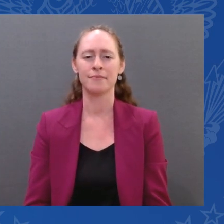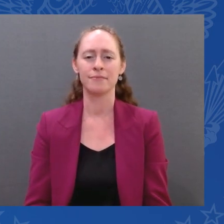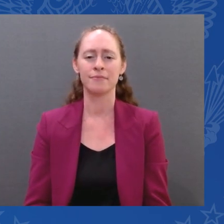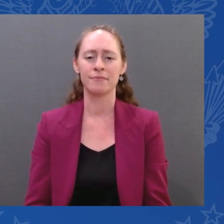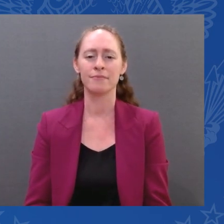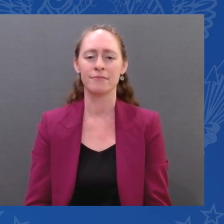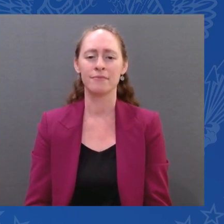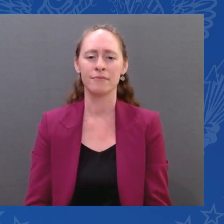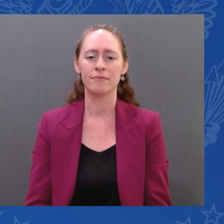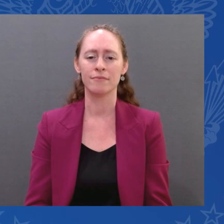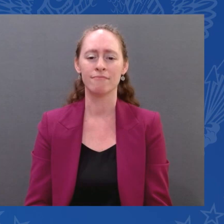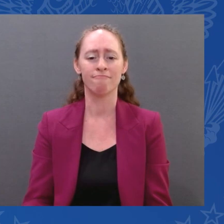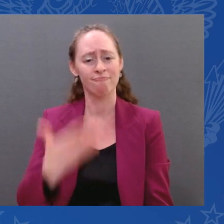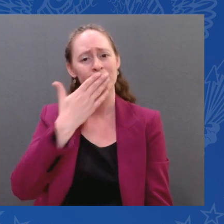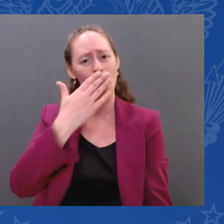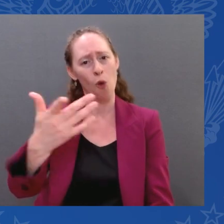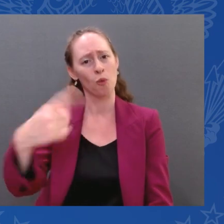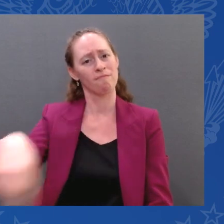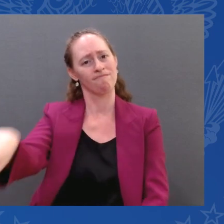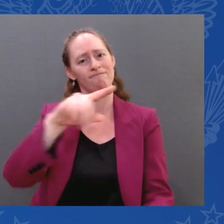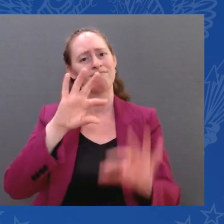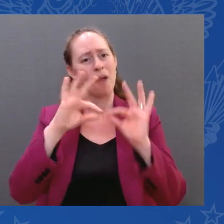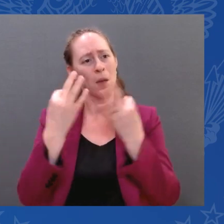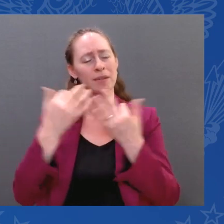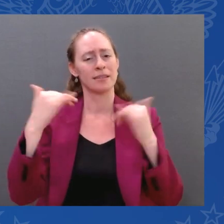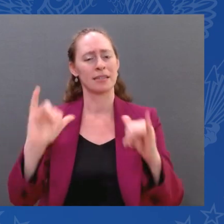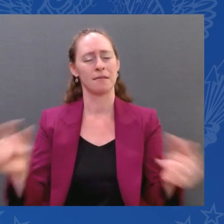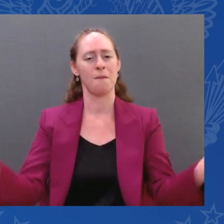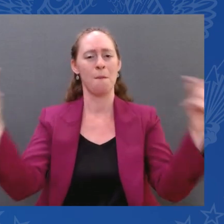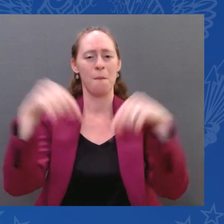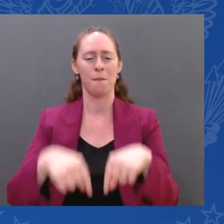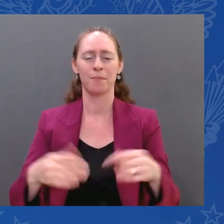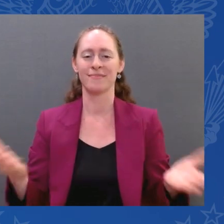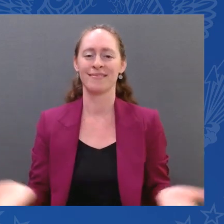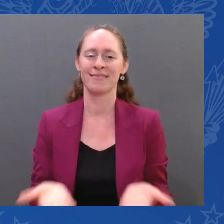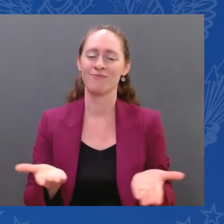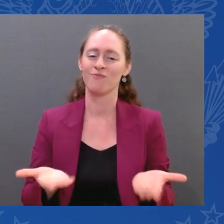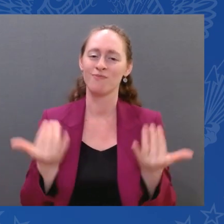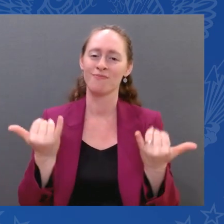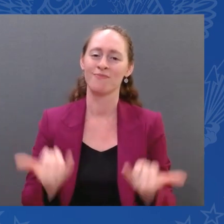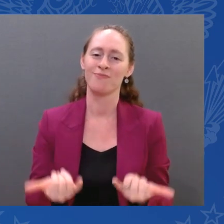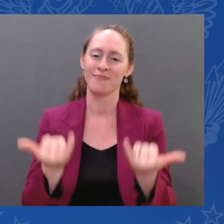We're already seeing more technological change in the last 10 years and almost ever before in history.